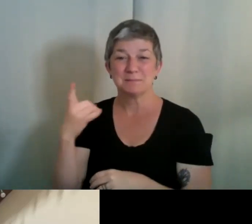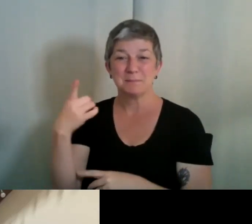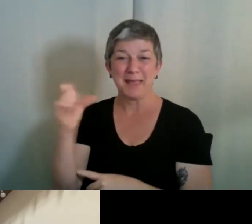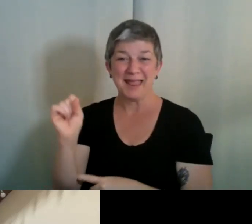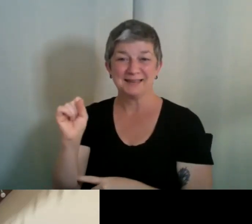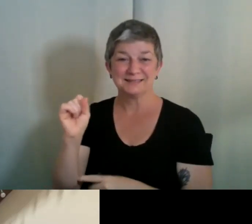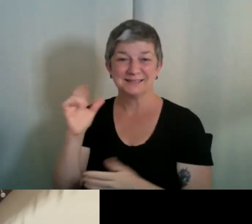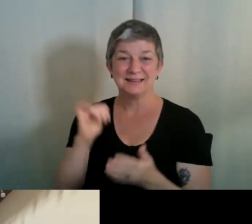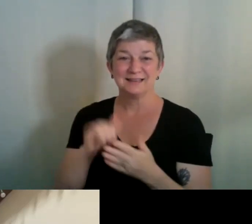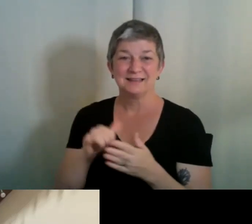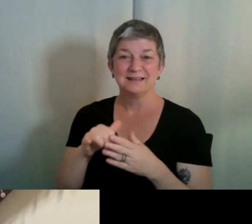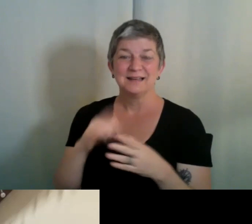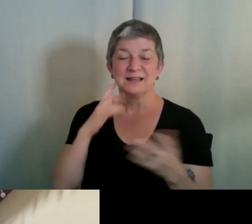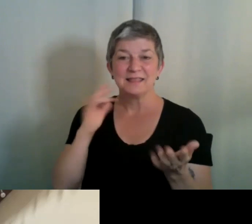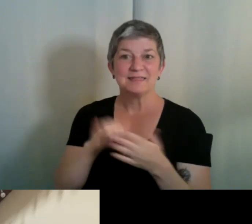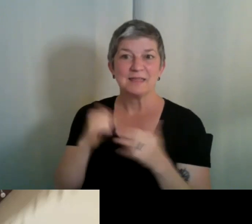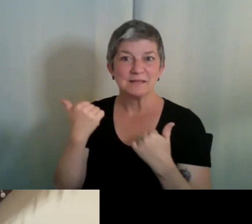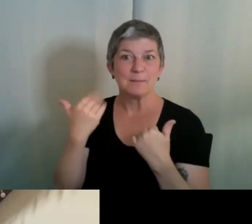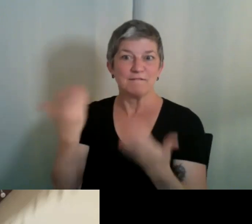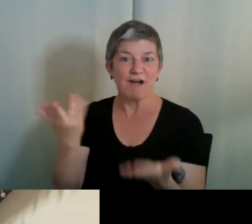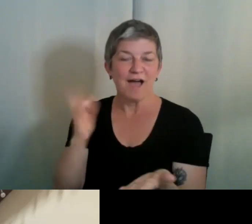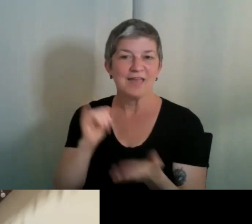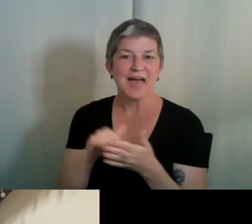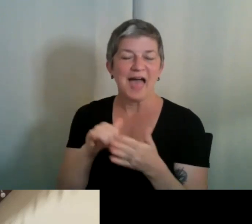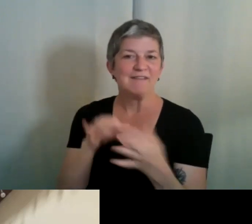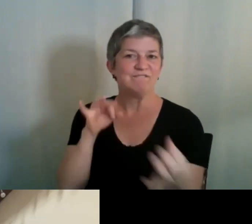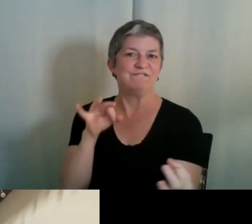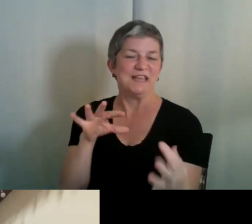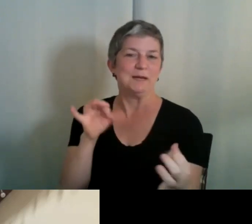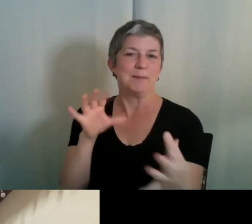provide that, you know that that feedback? It's it's a great